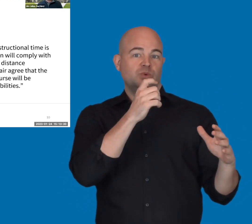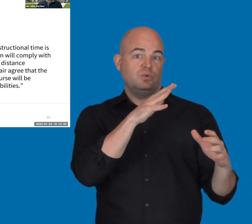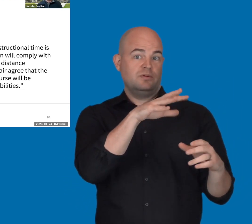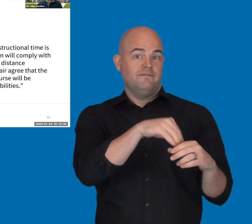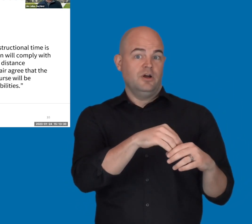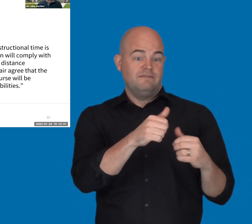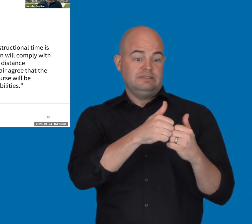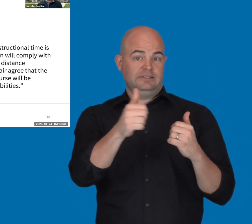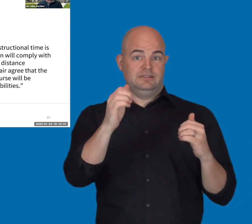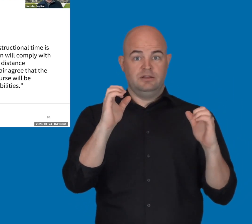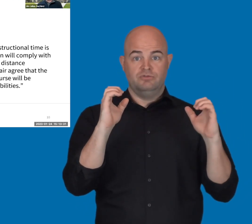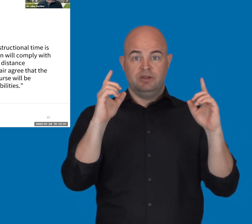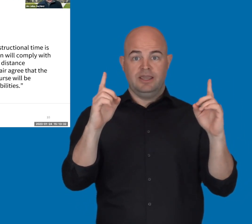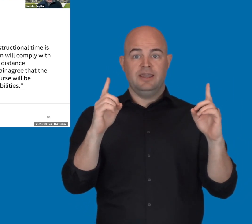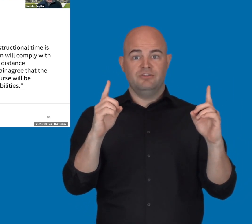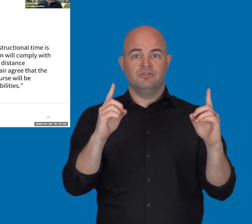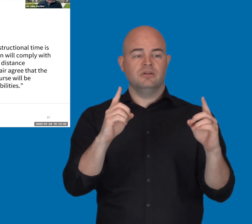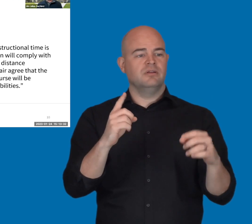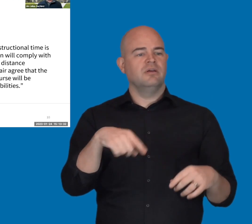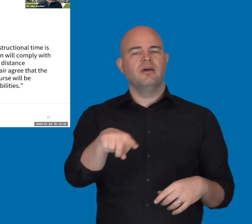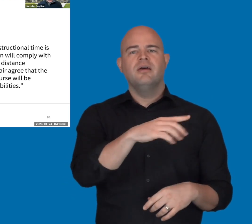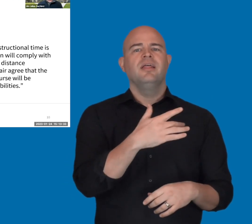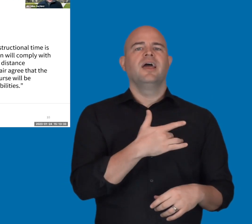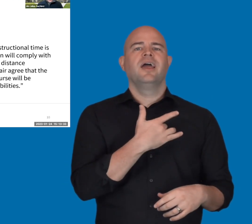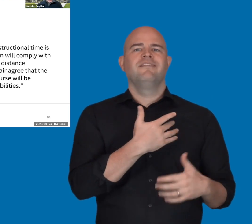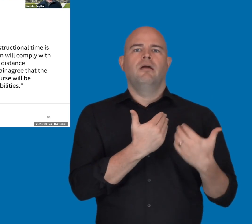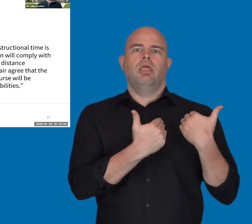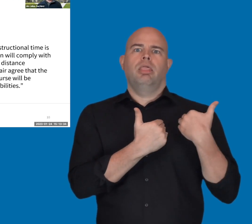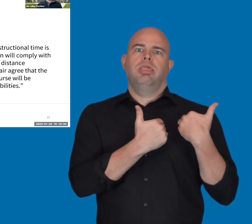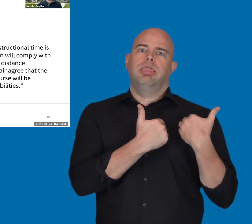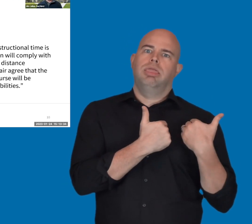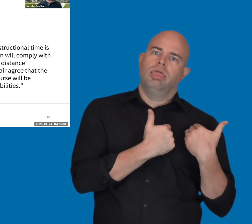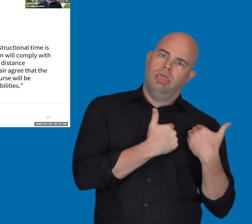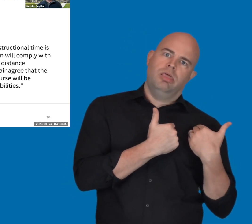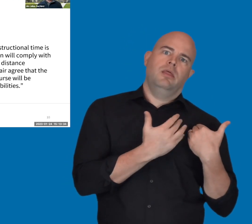So, there's a course level commitment that you can see in here that's inherent.